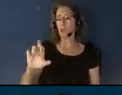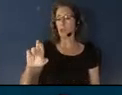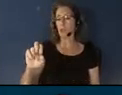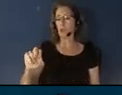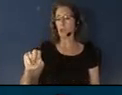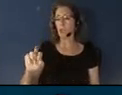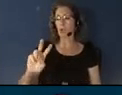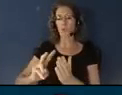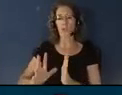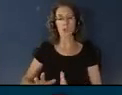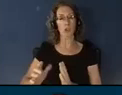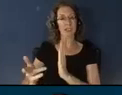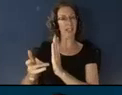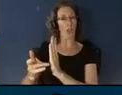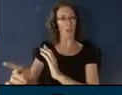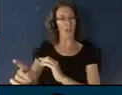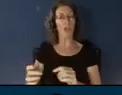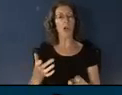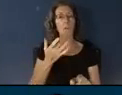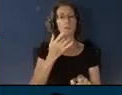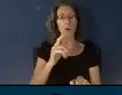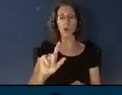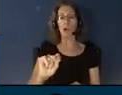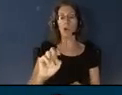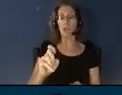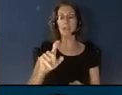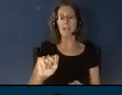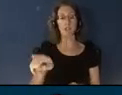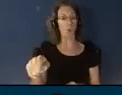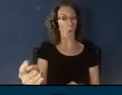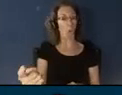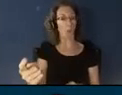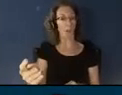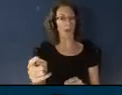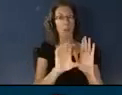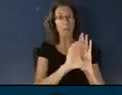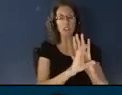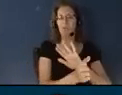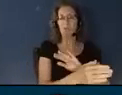going through text text only um very alternative formats as opposed to like trying to go through